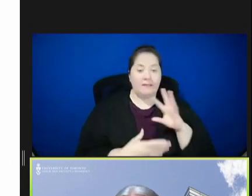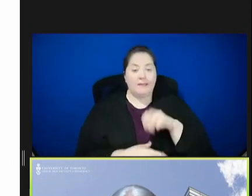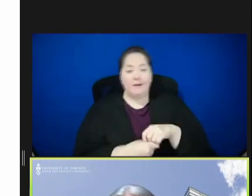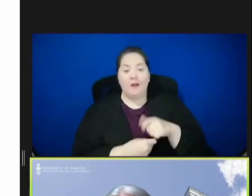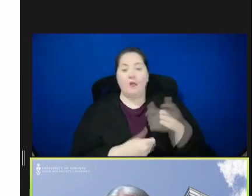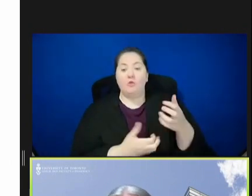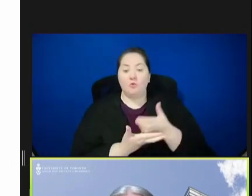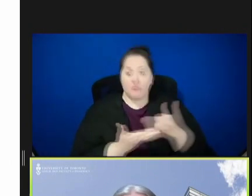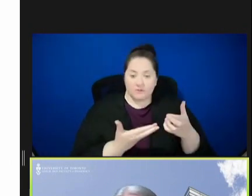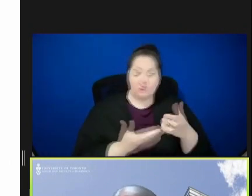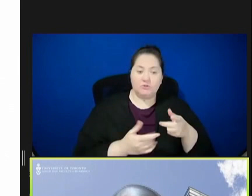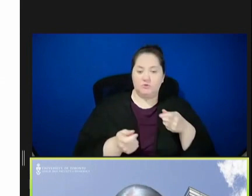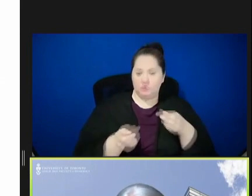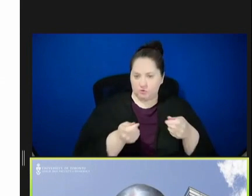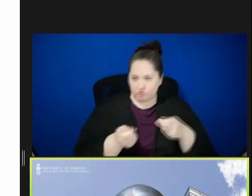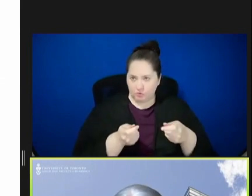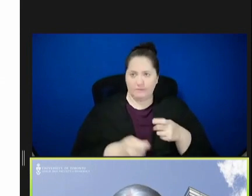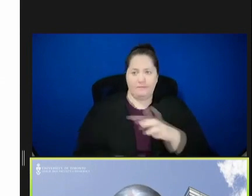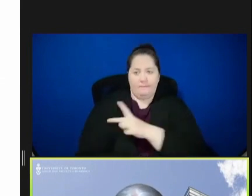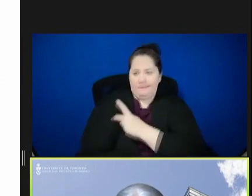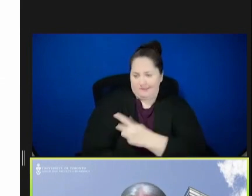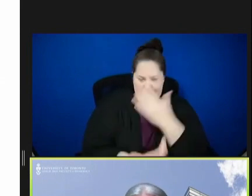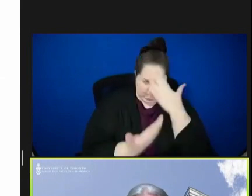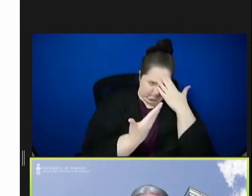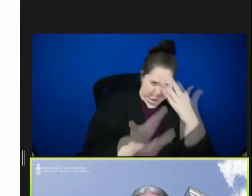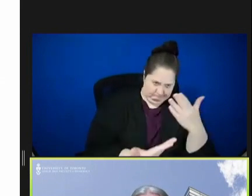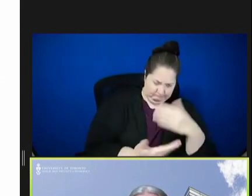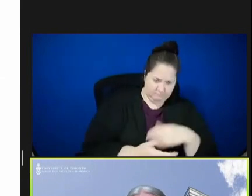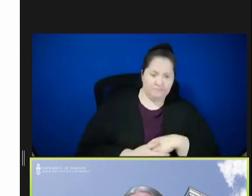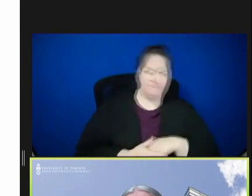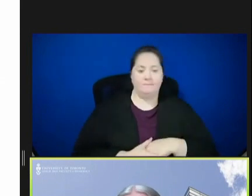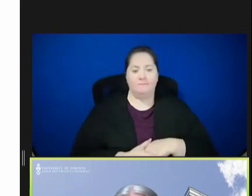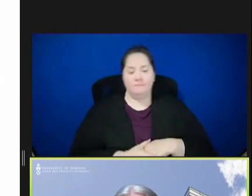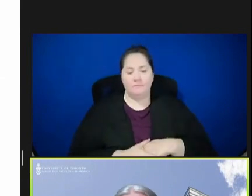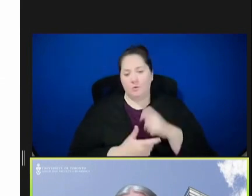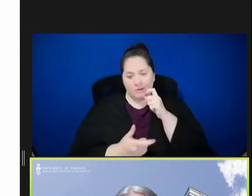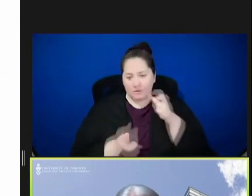you're in control of that the patient is not in control of. So this is like a protocol or a